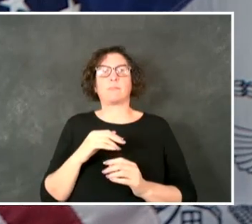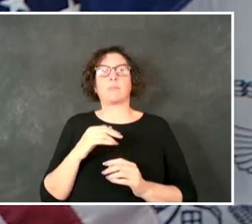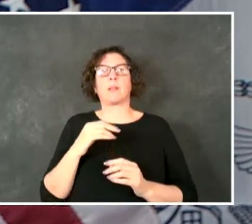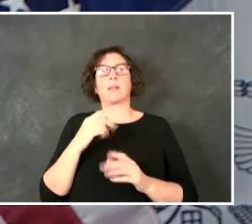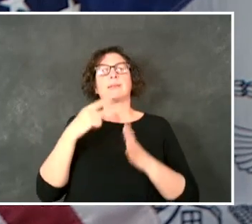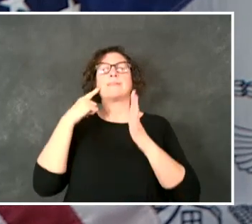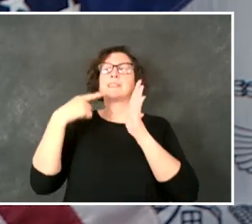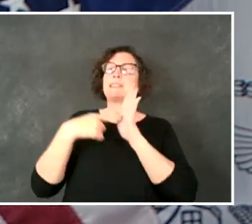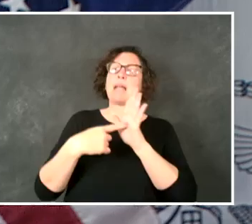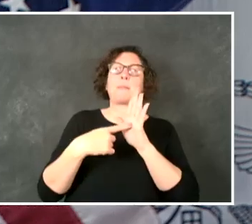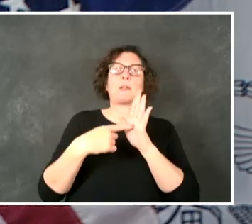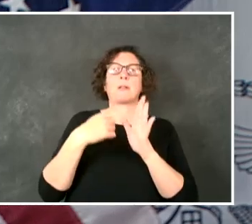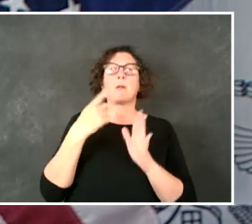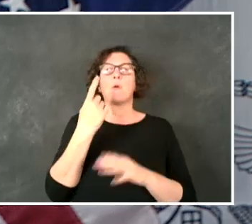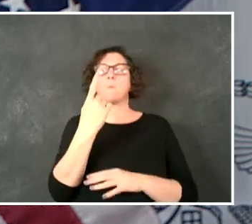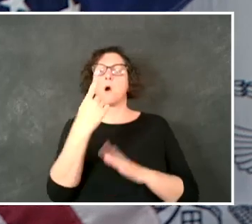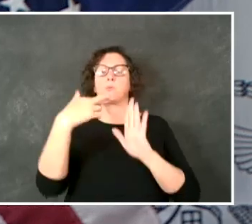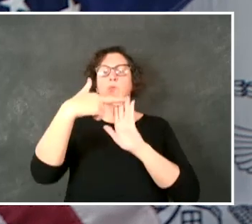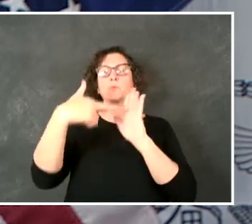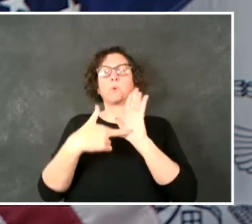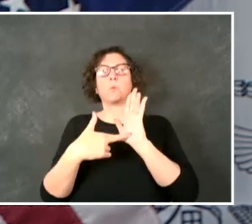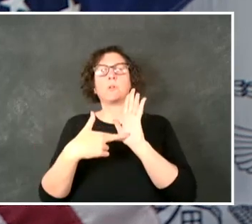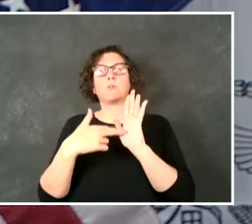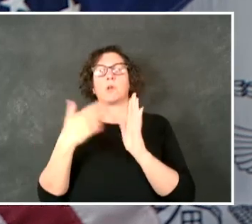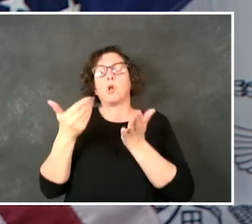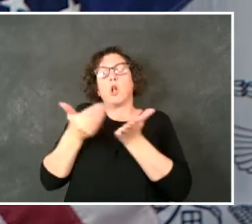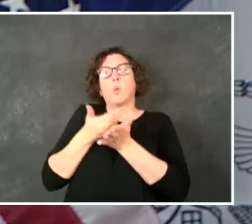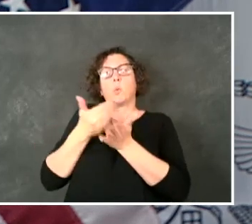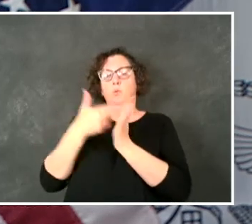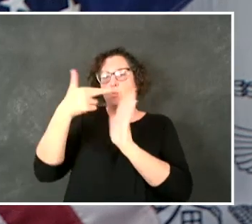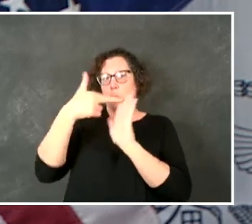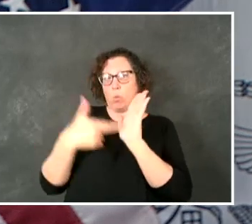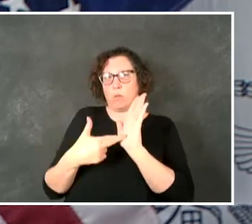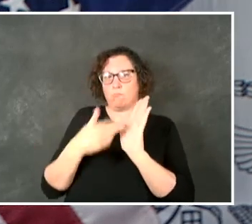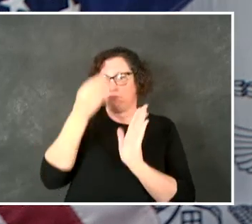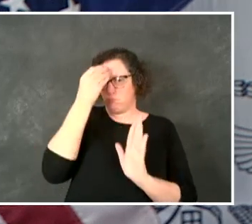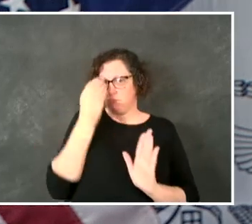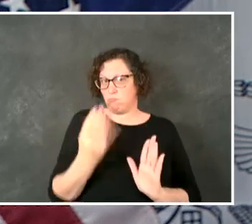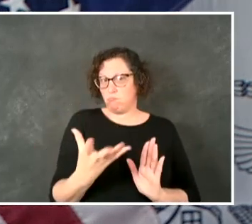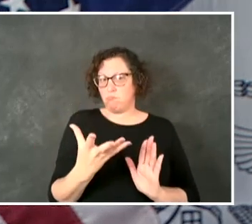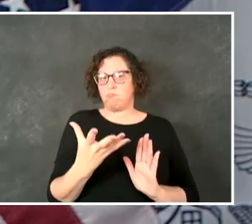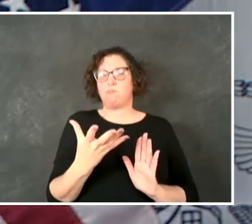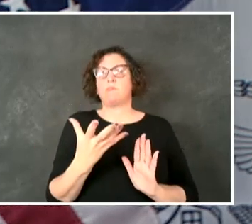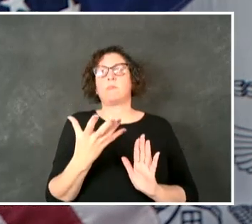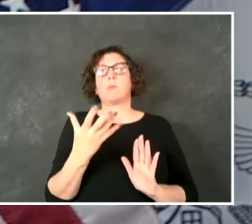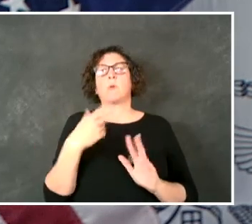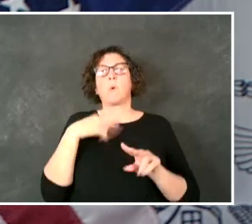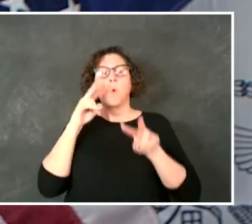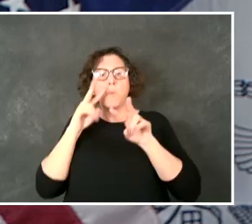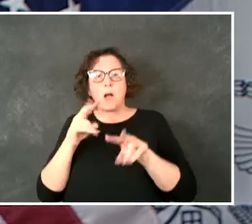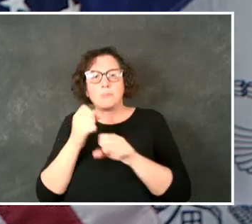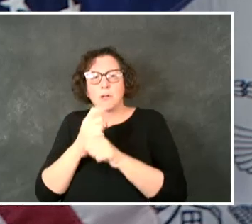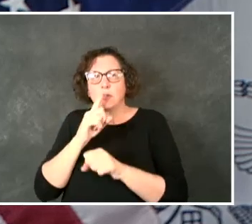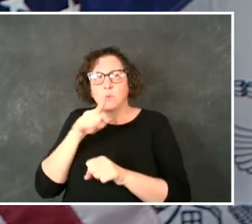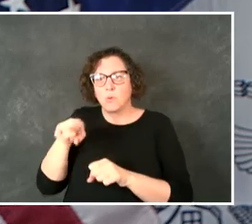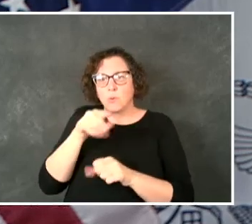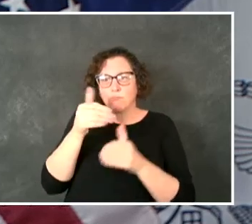YOU DO SOME RELAXING OF A PARTICULAR RULE AND YOU WATCH THE IMPACT O FIT. IS IT WORKING. IS IT ENFORCEABLE.